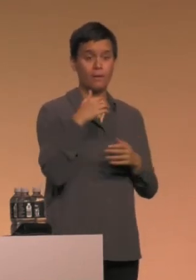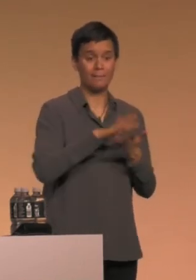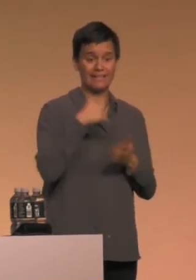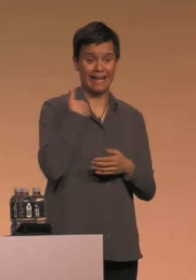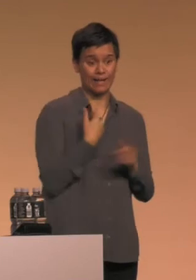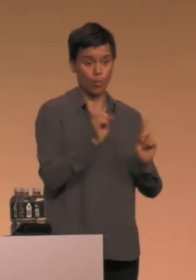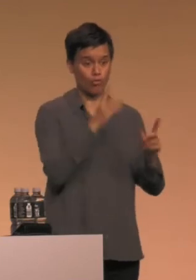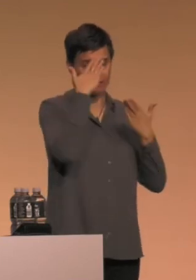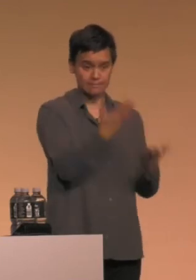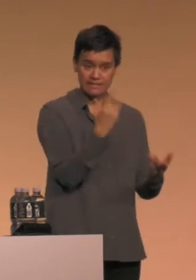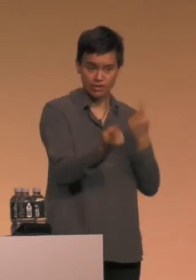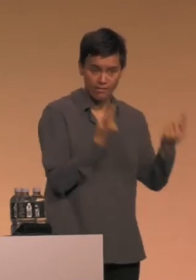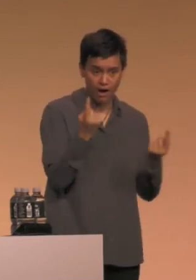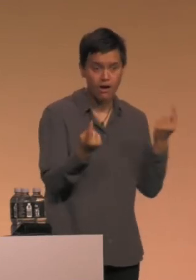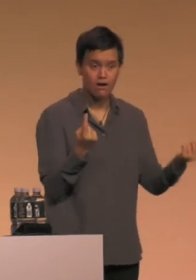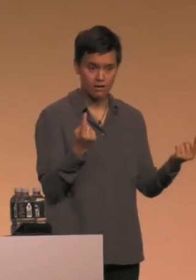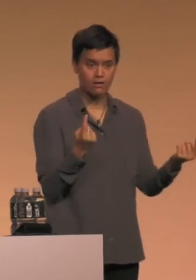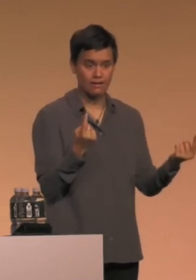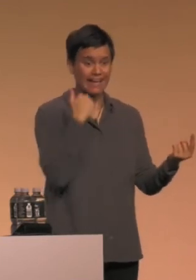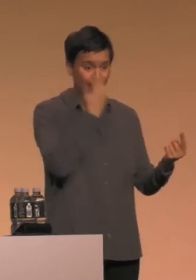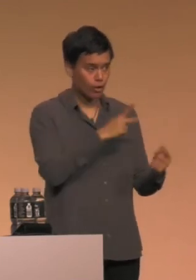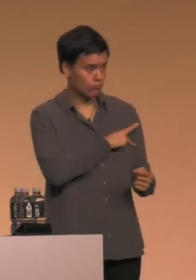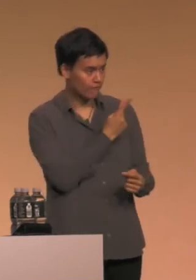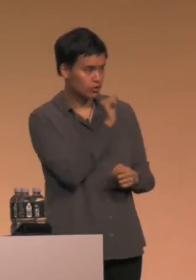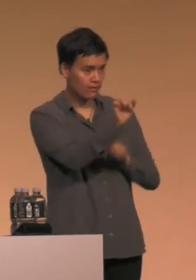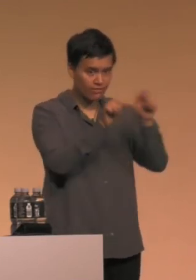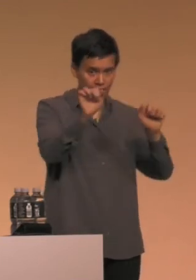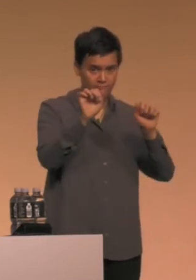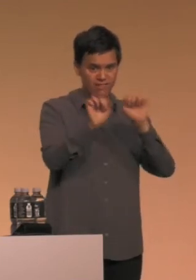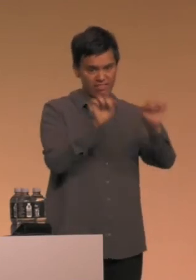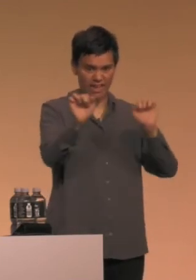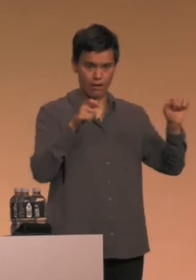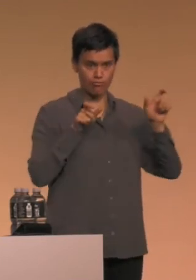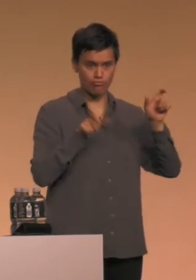for each other with each profession, knowing their role and place in the delivery of health care.